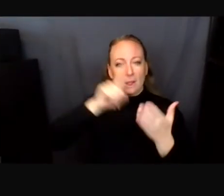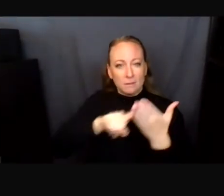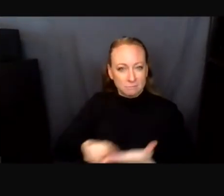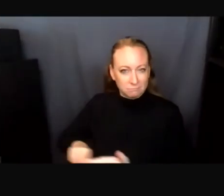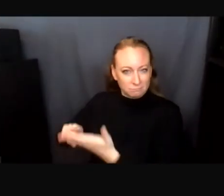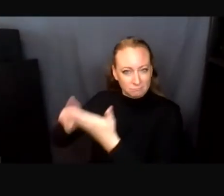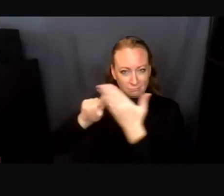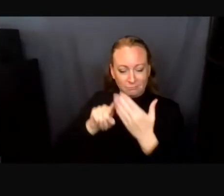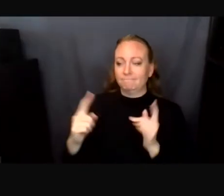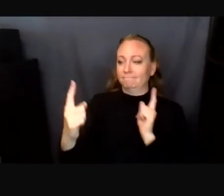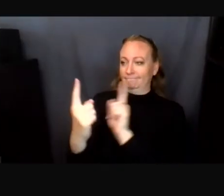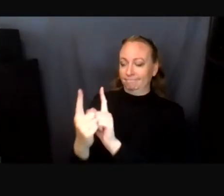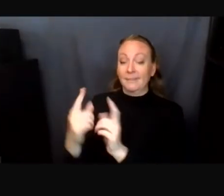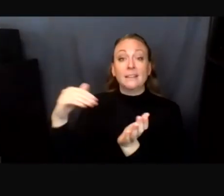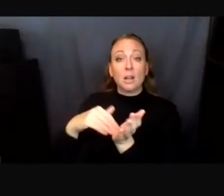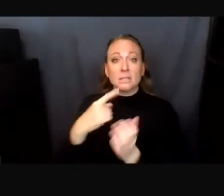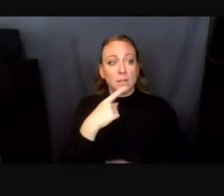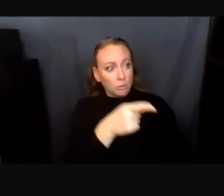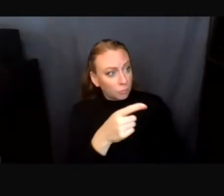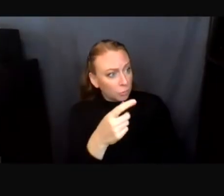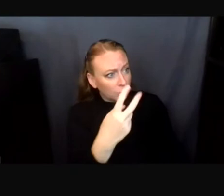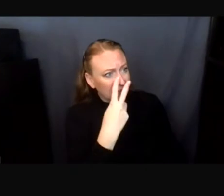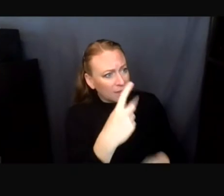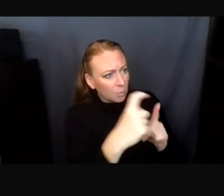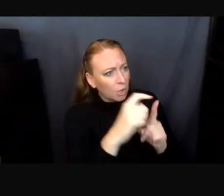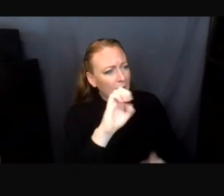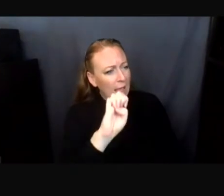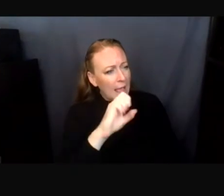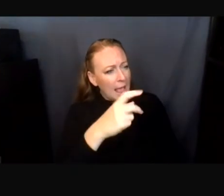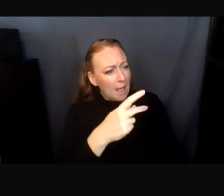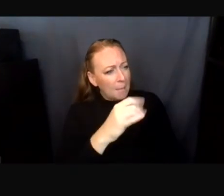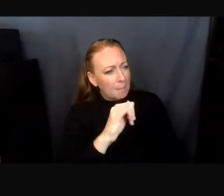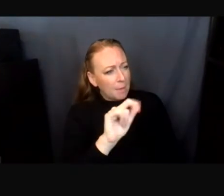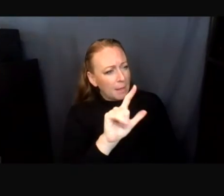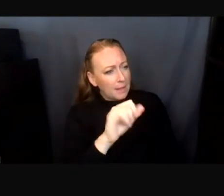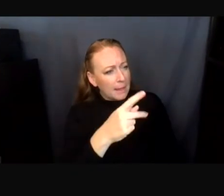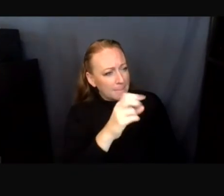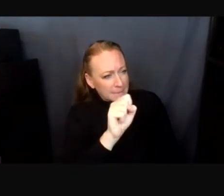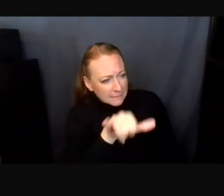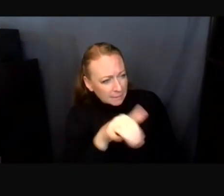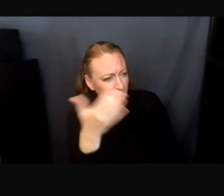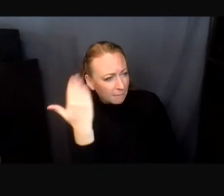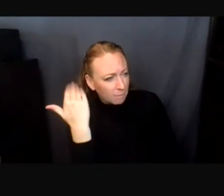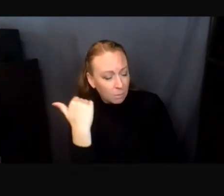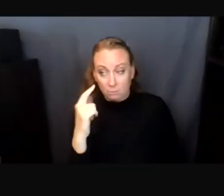"Have you ever heard the word epilepsy?" And I said, "No." And he said, "Well, that's what you have."